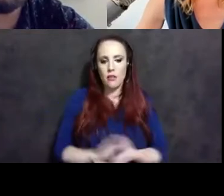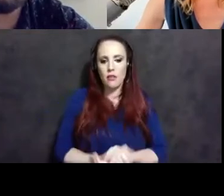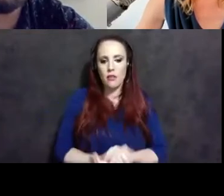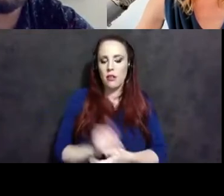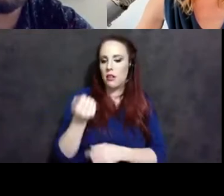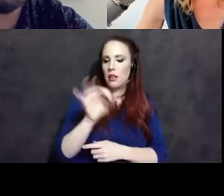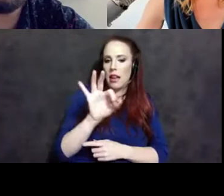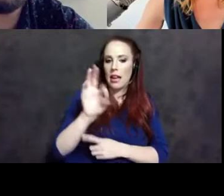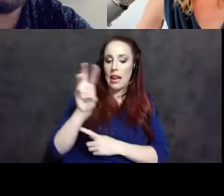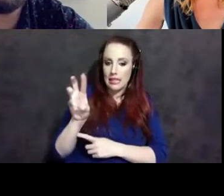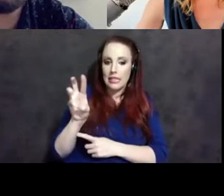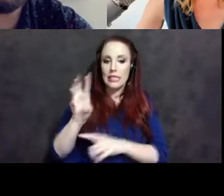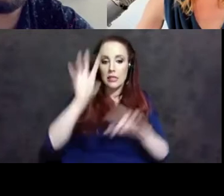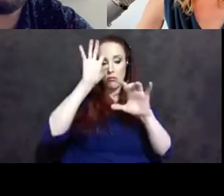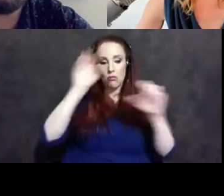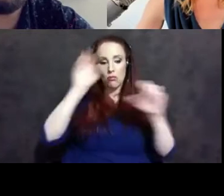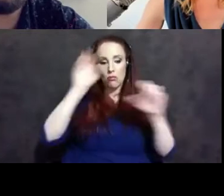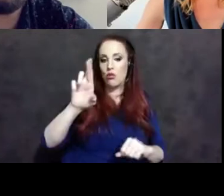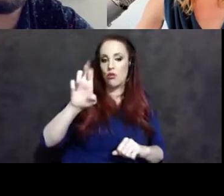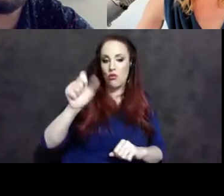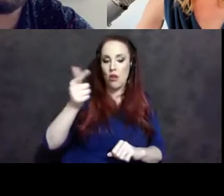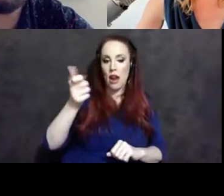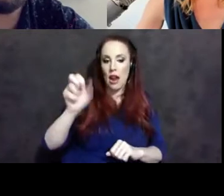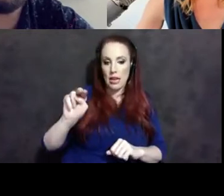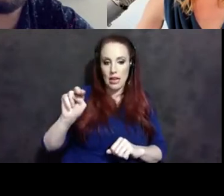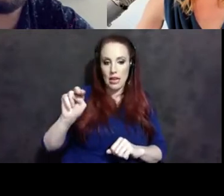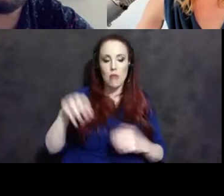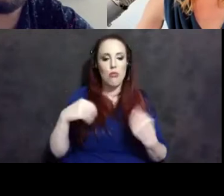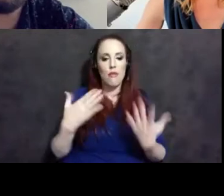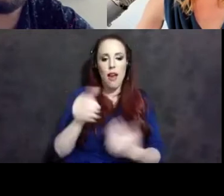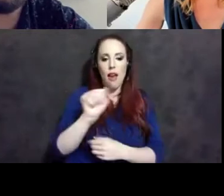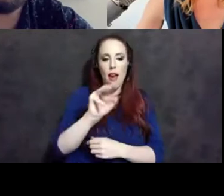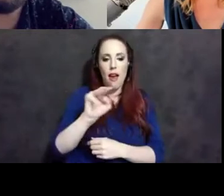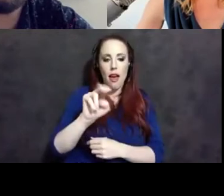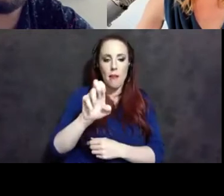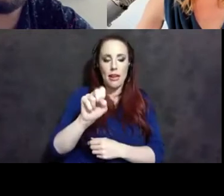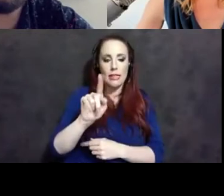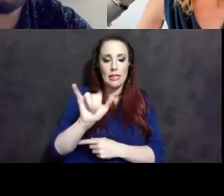President Reagan allowed her to achieve citizenship in the United States.